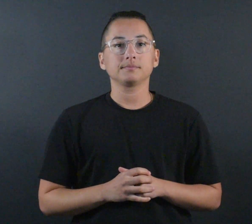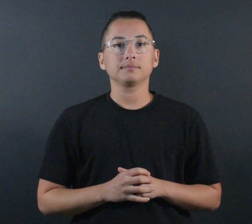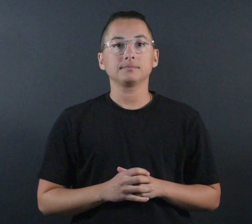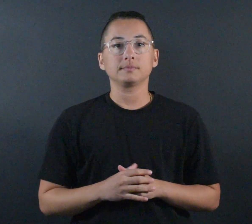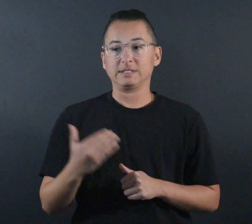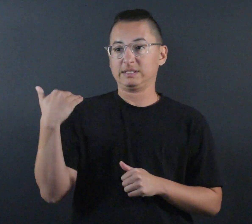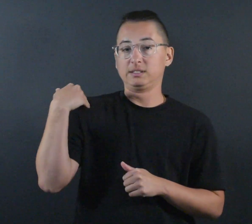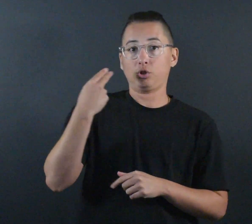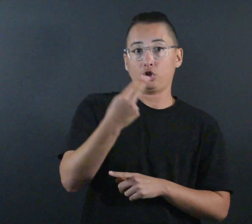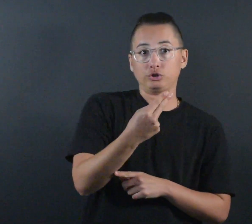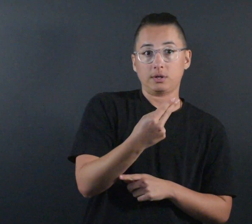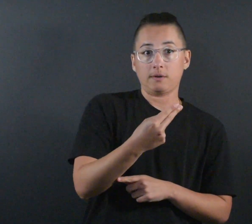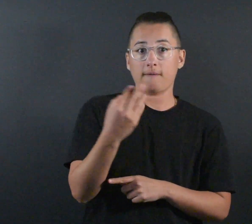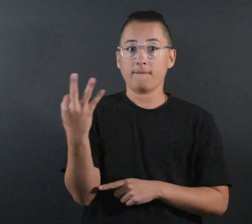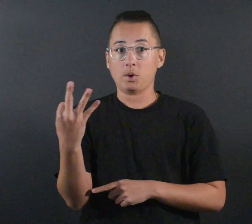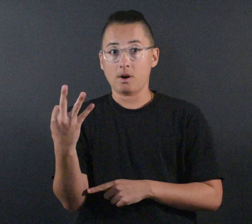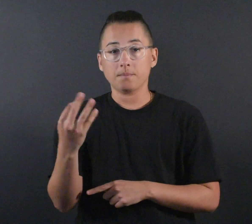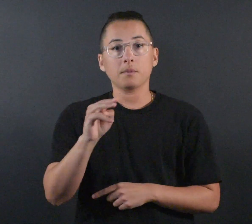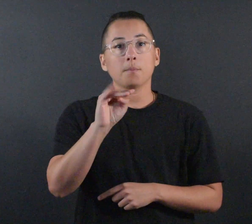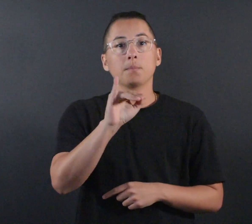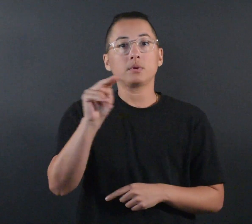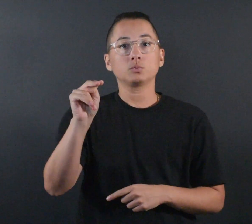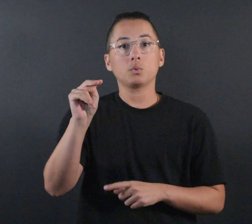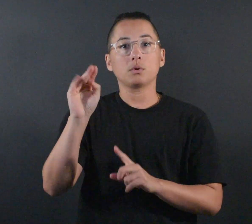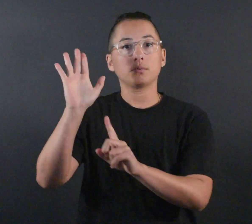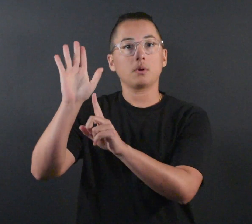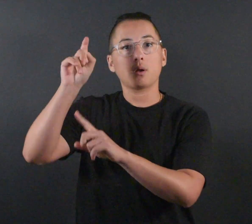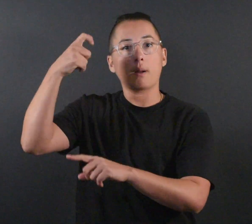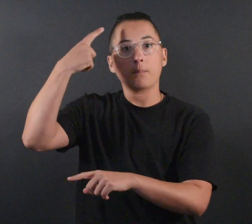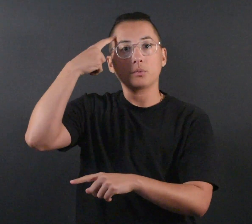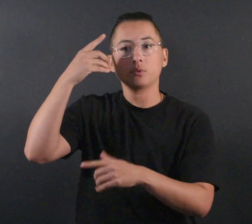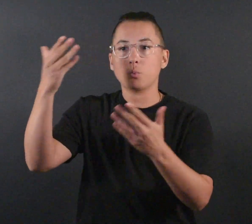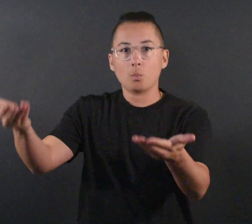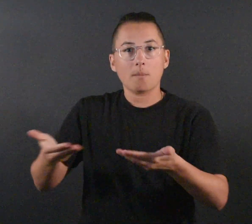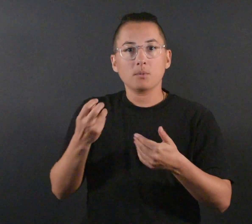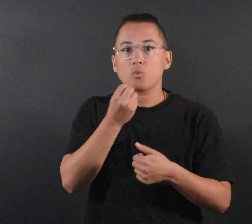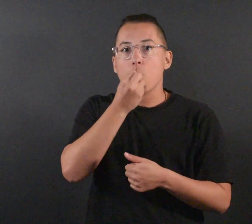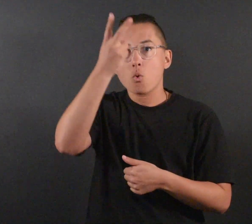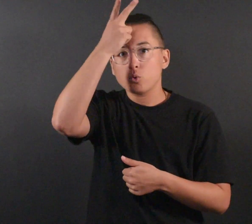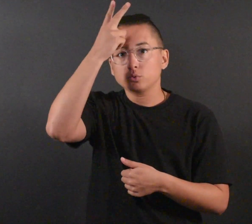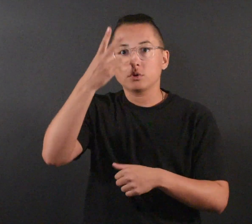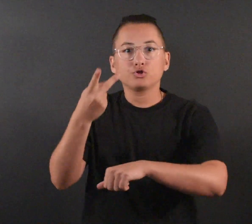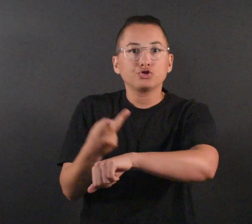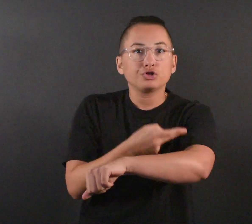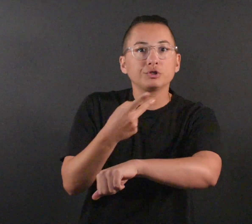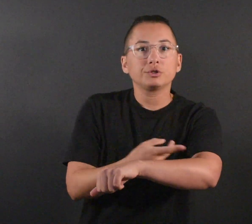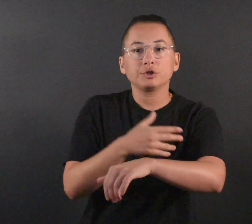the Minnesota Capitol welcomed goats and sheep to the complex to eat invasive species of vegetation.